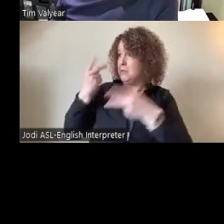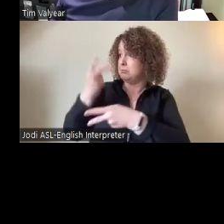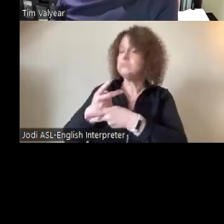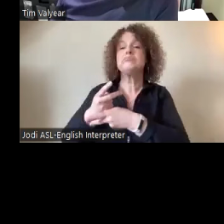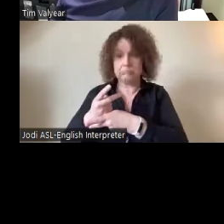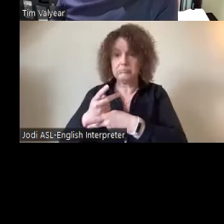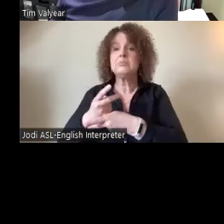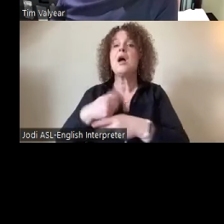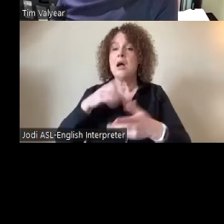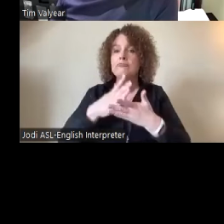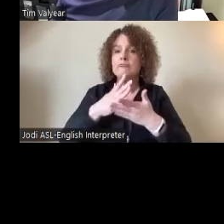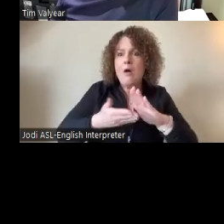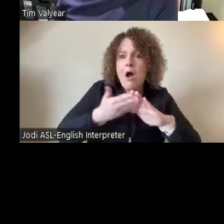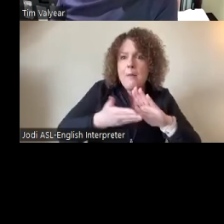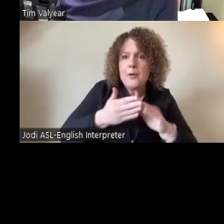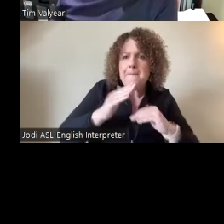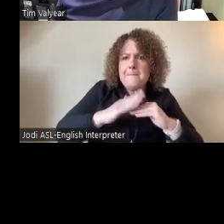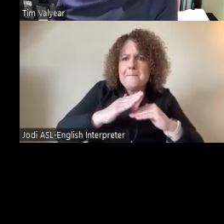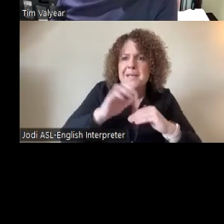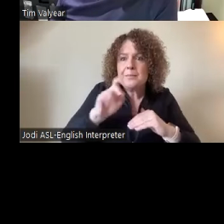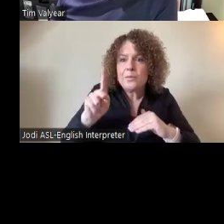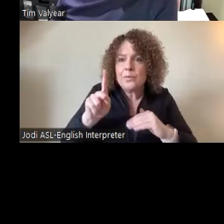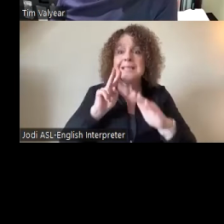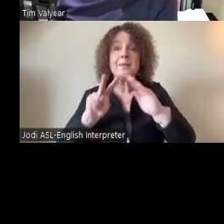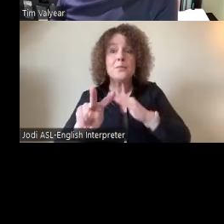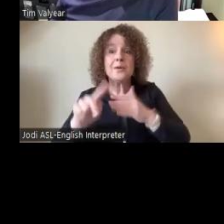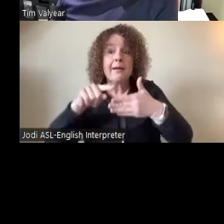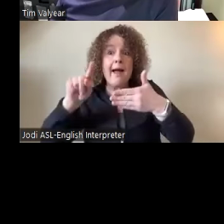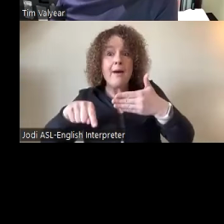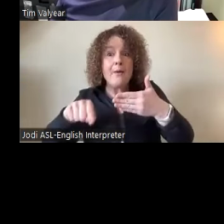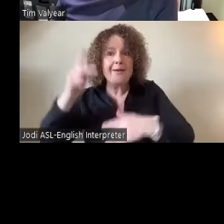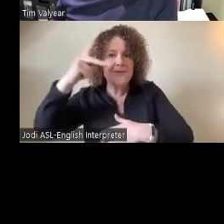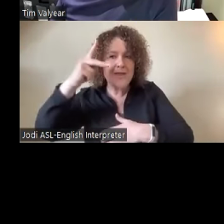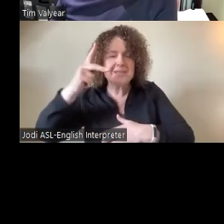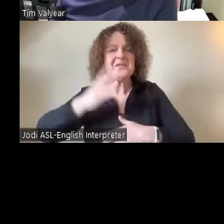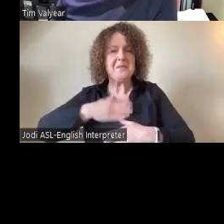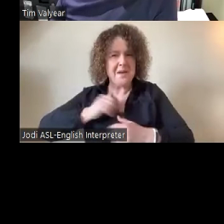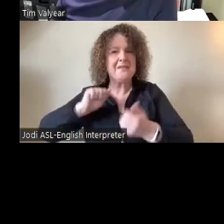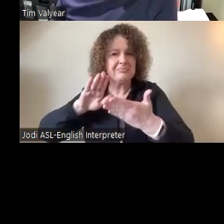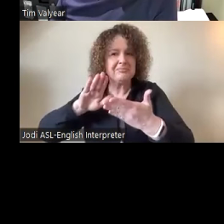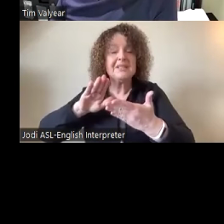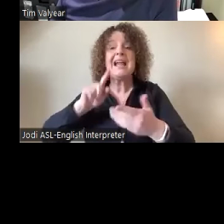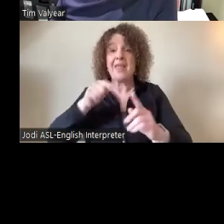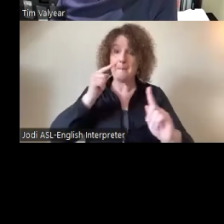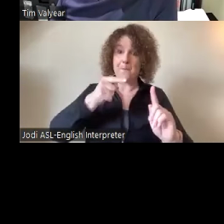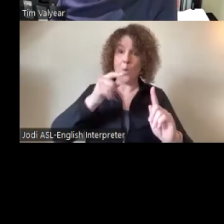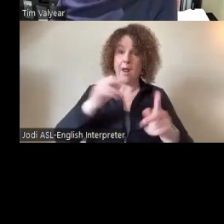layered approach to that and personal choice and people who choose to want to wear masks . And I like to talk about